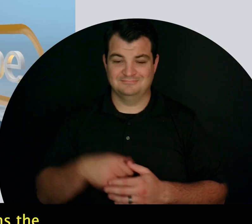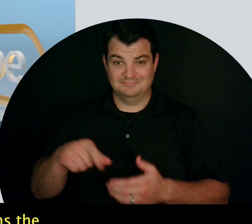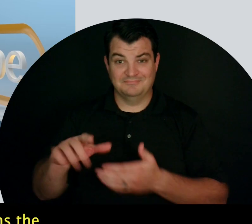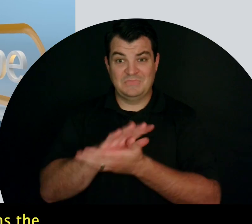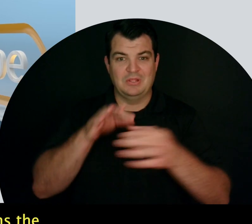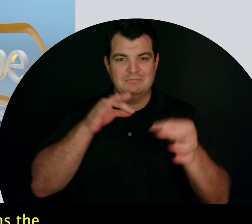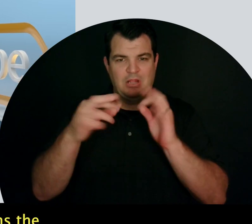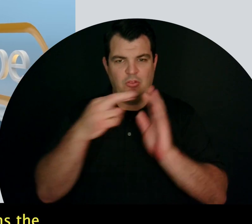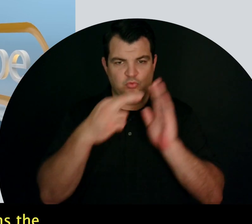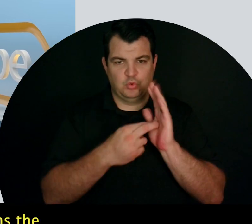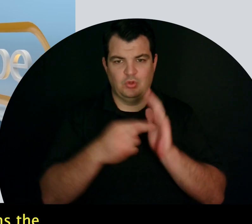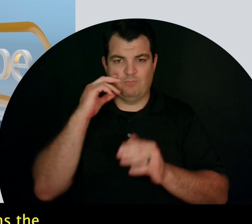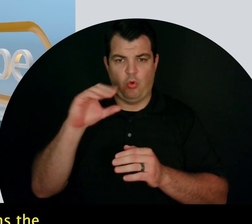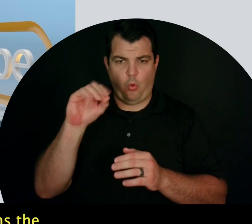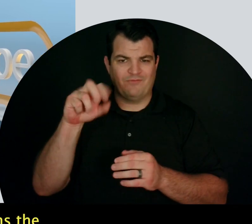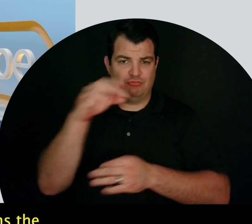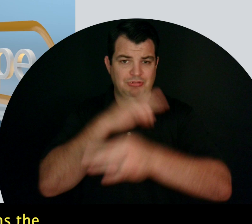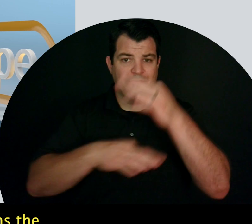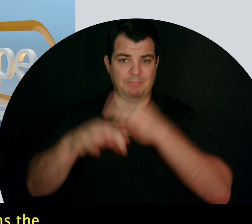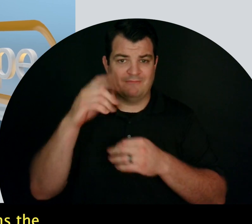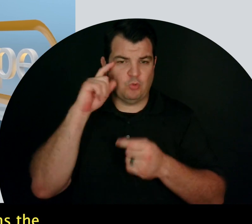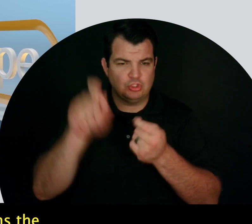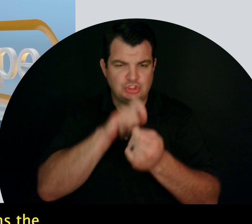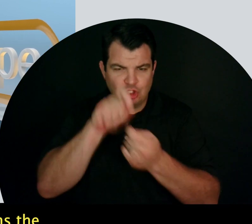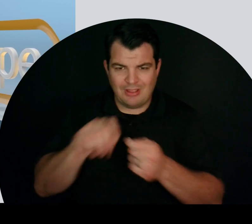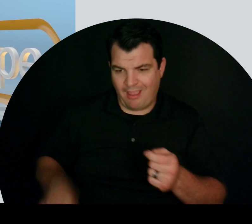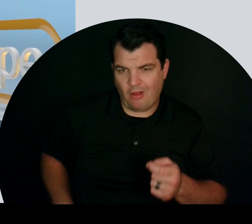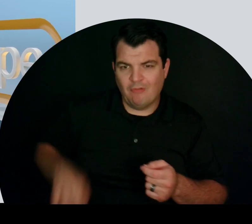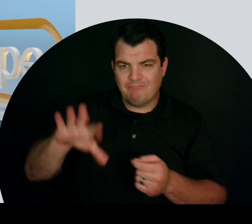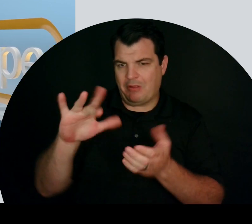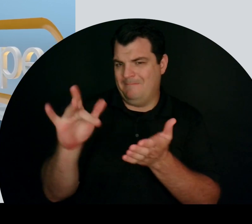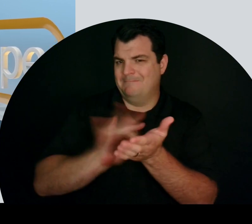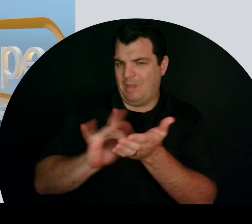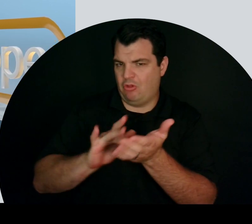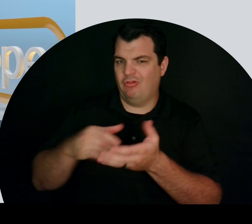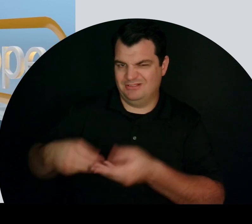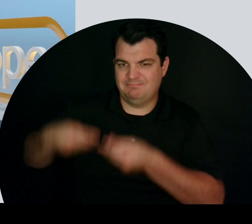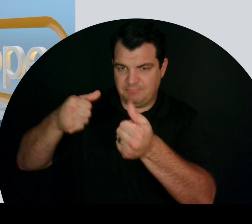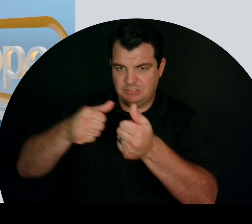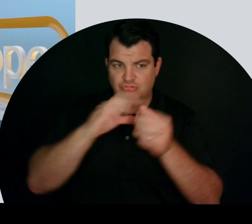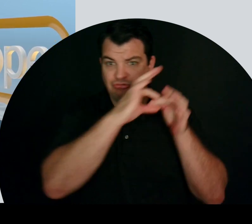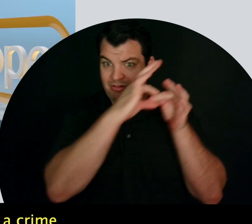This video explains the rules for OVS reimbursement to victims for certain out-of-pocket medical expenses,